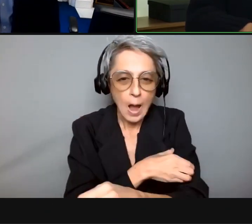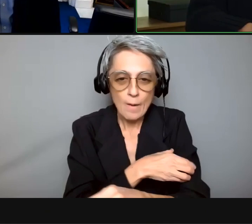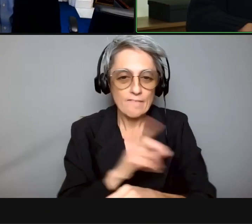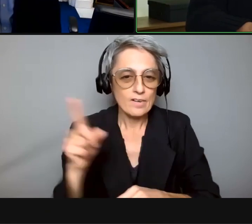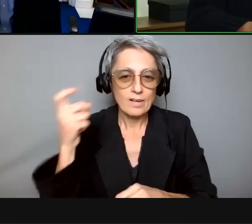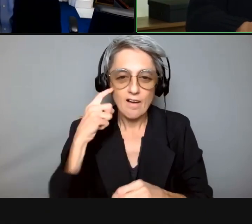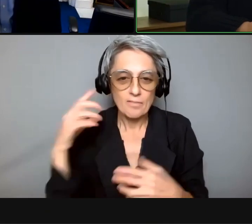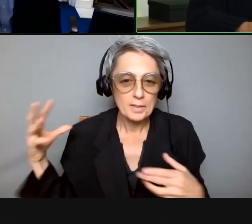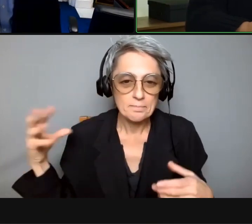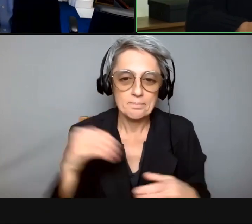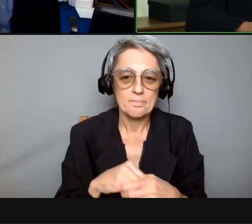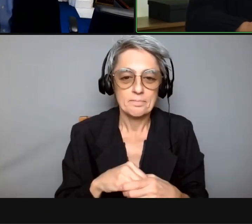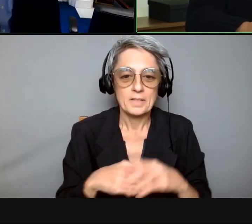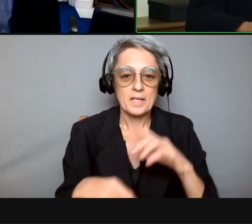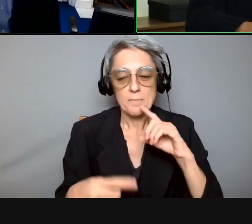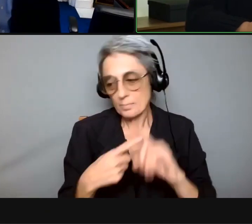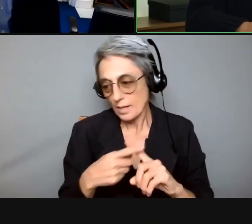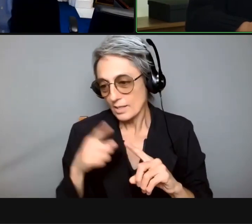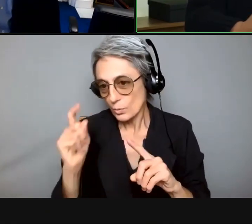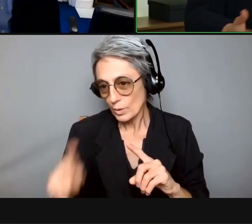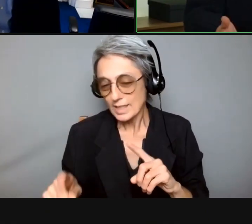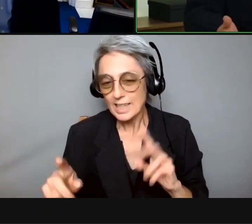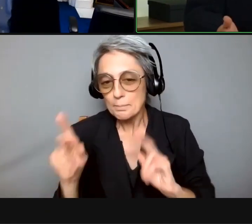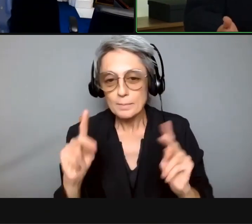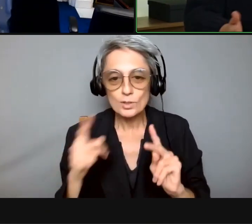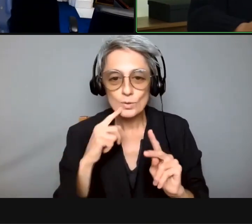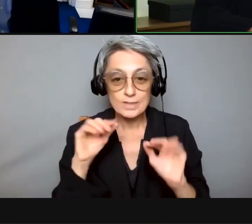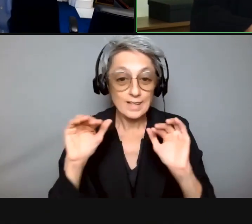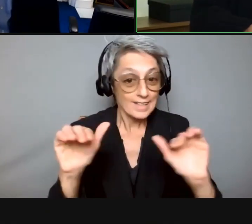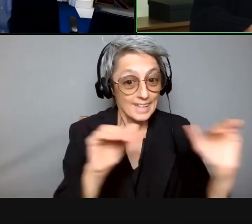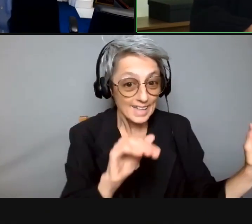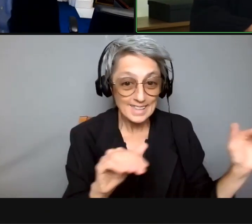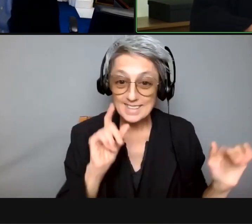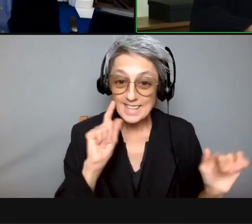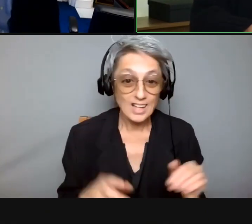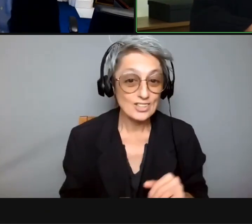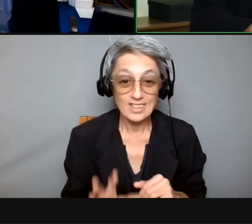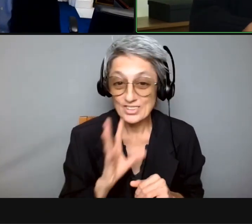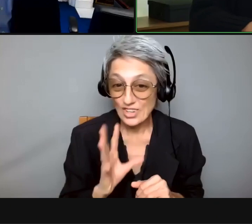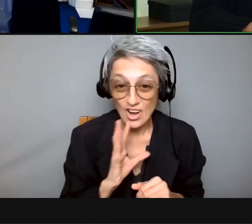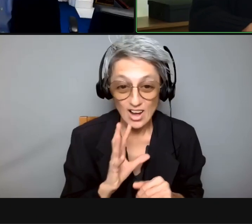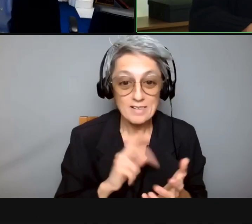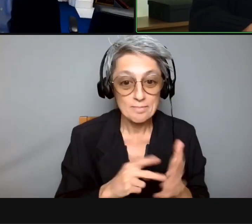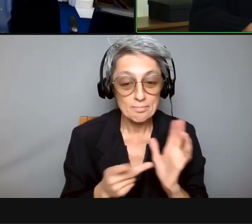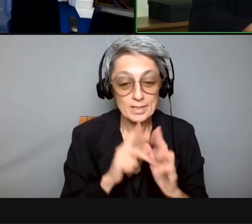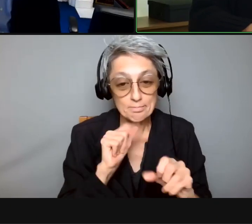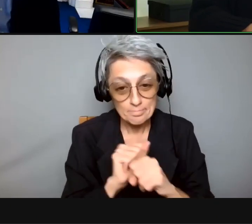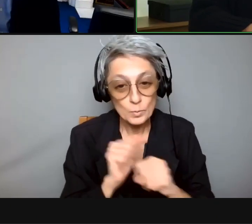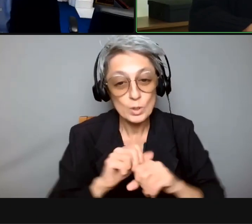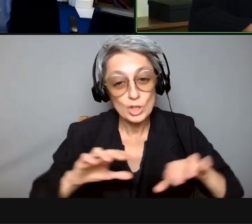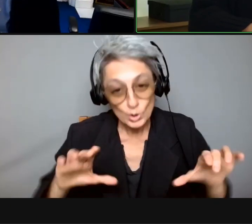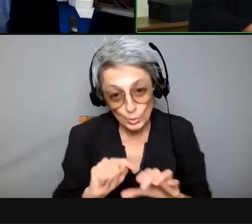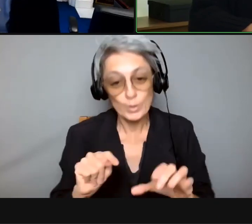that this is not just words on paper, and y'all are the ones who are going to do that. So thank you for that on behalf of my family.